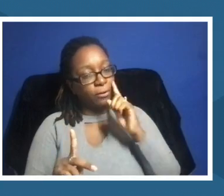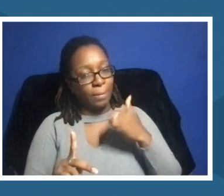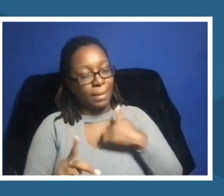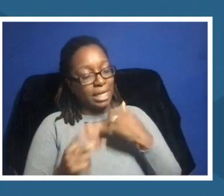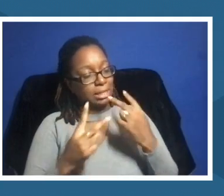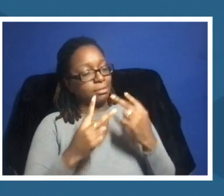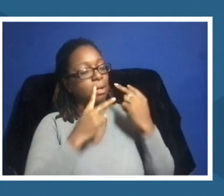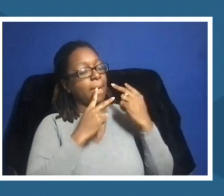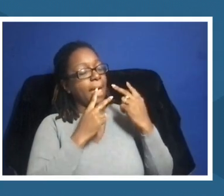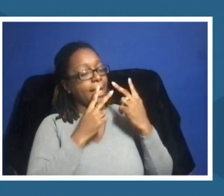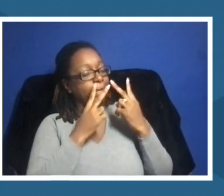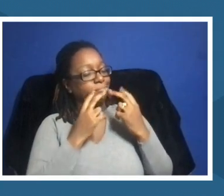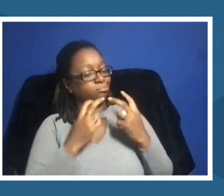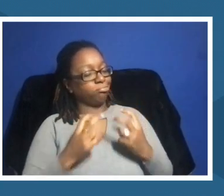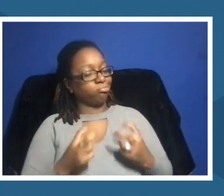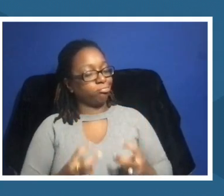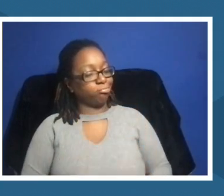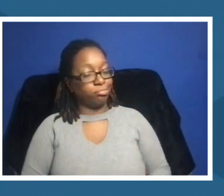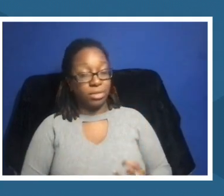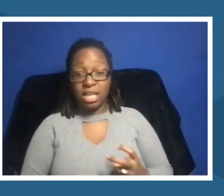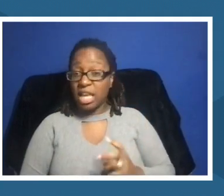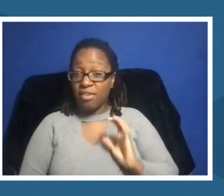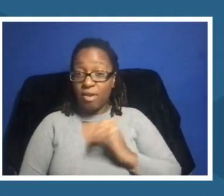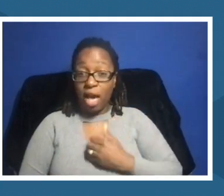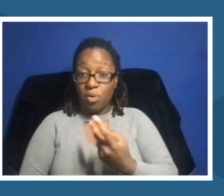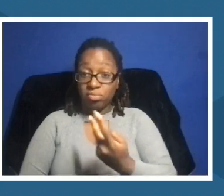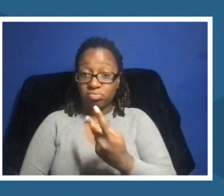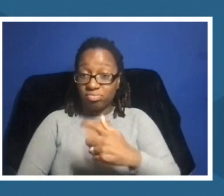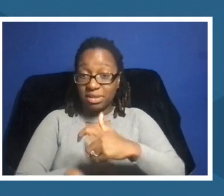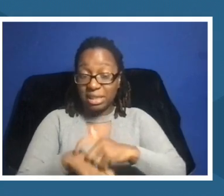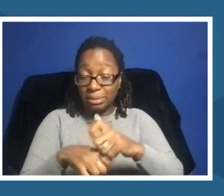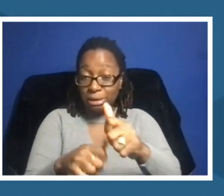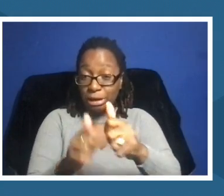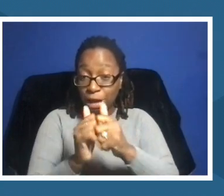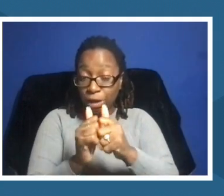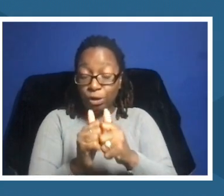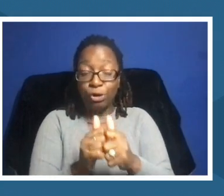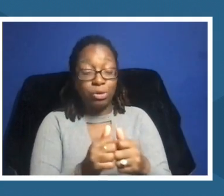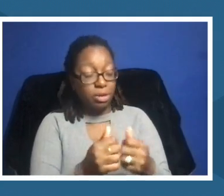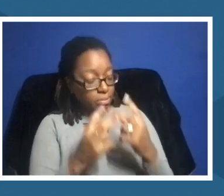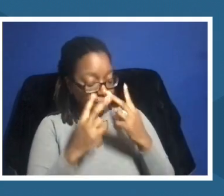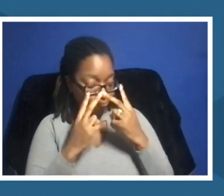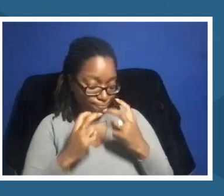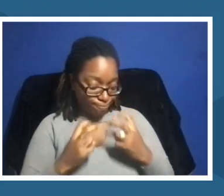reflected a lot and i continue to be on this journey of reflecting on my own